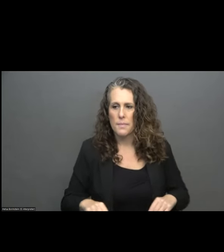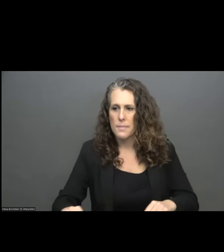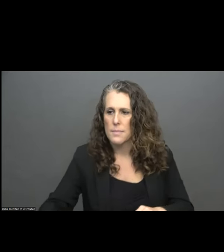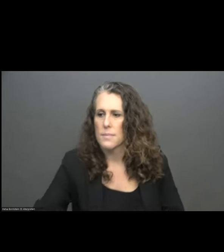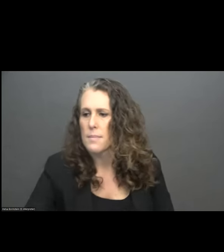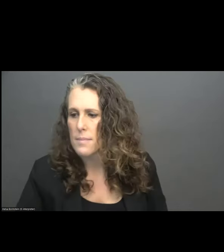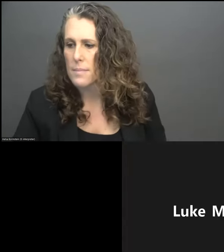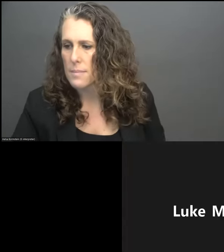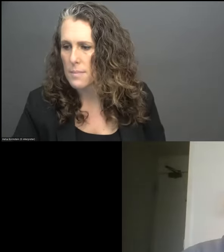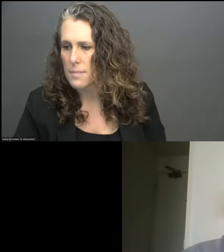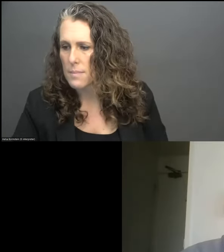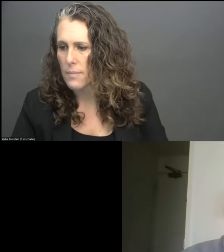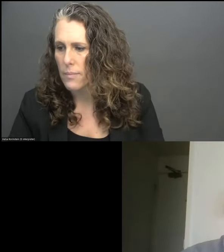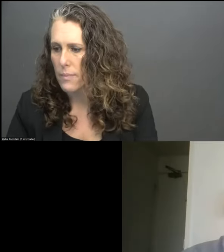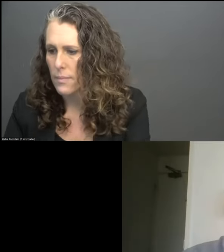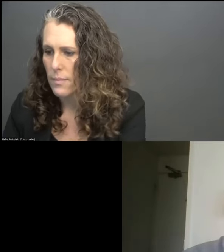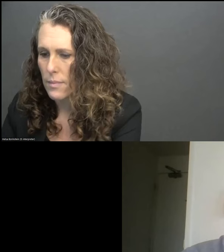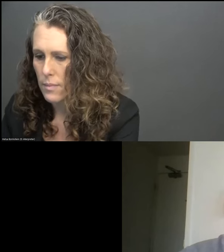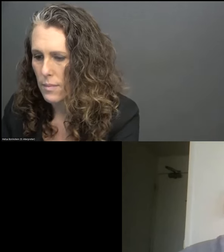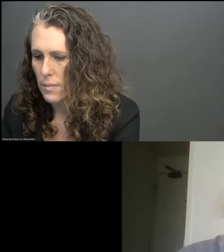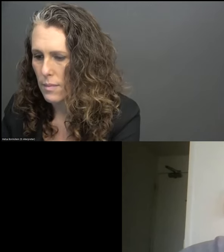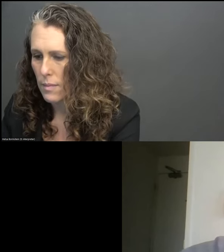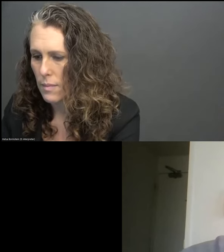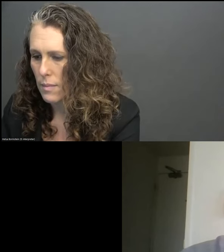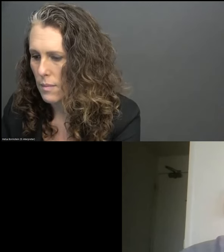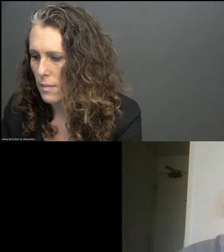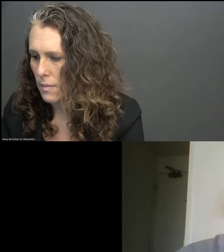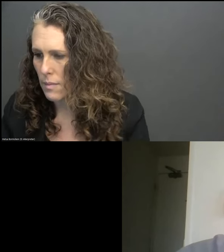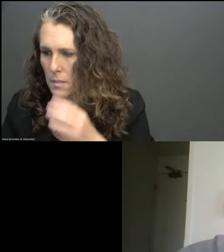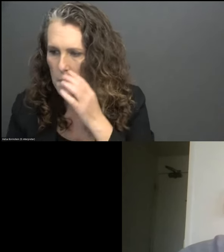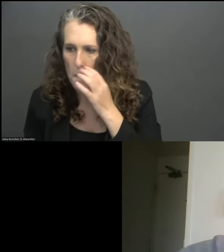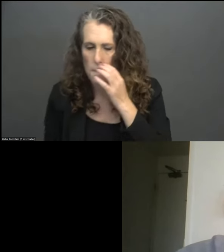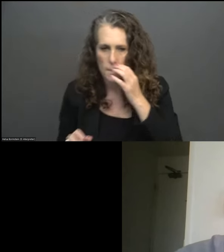Cebu play to conclude. 10:29:05 Okay. One of the things, thank you